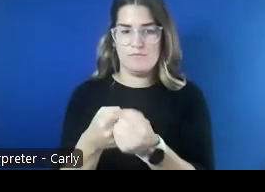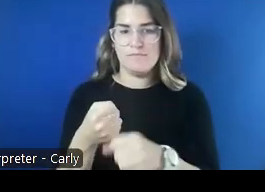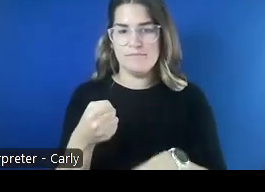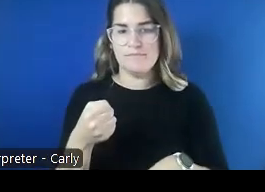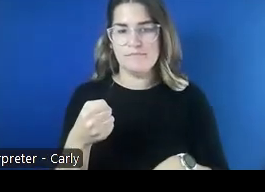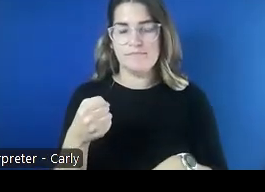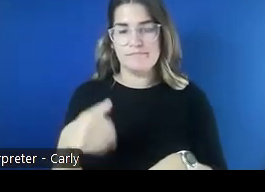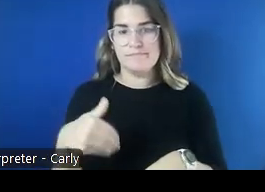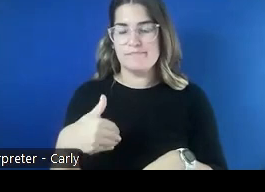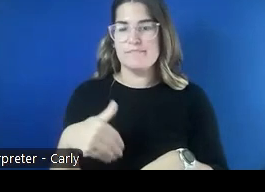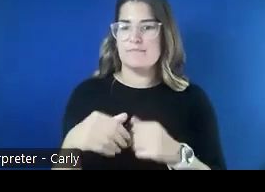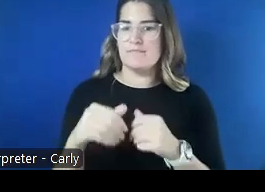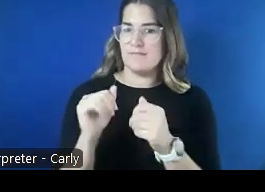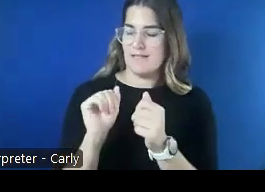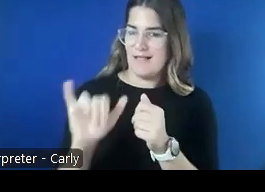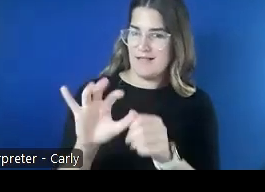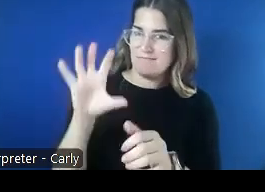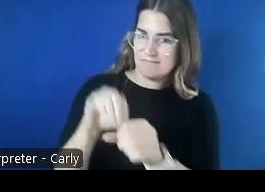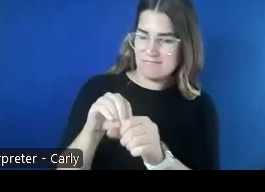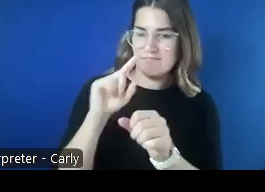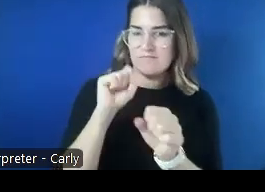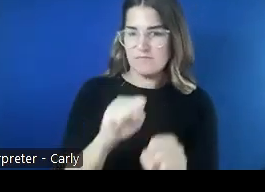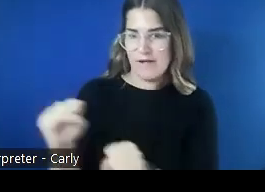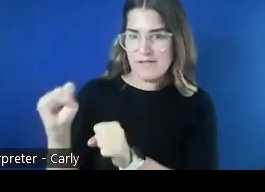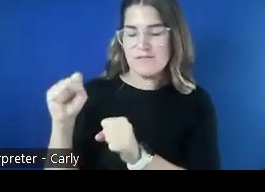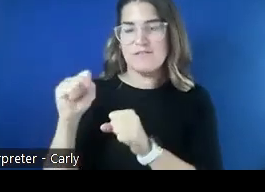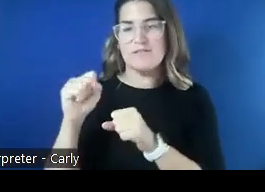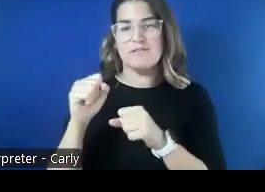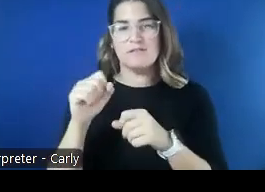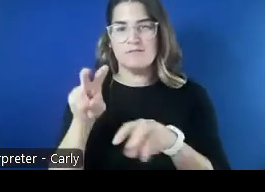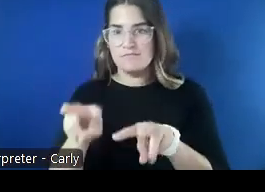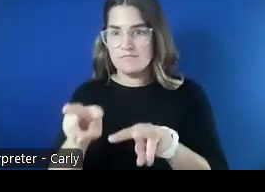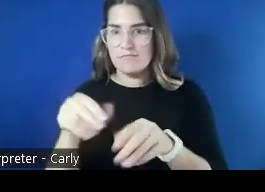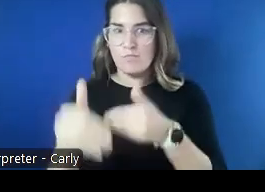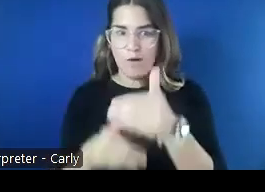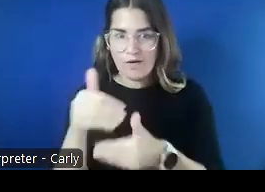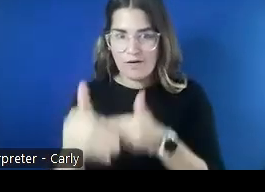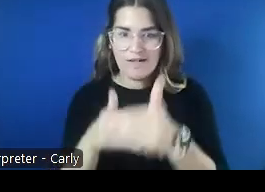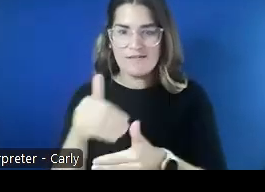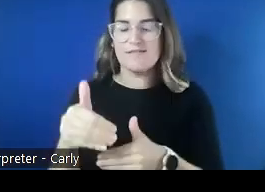of these strategies monitor progress and check in on the teachers wellbeing for this